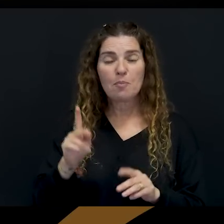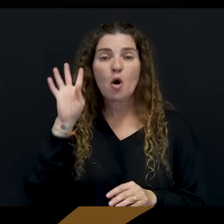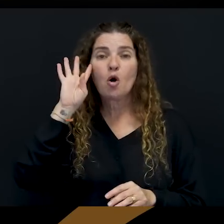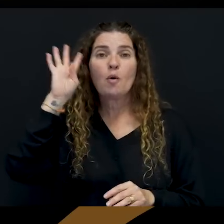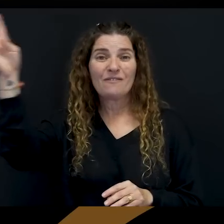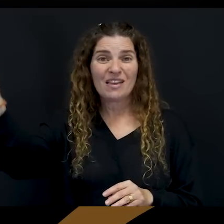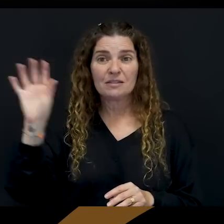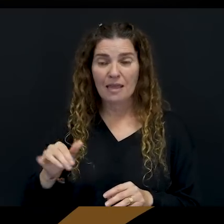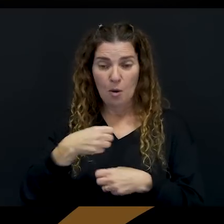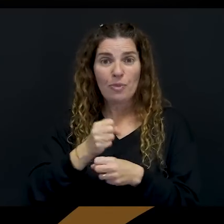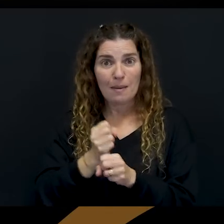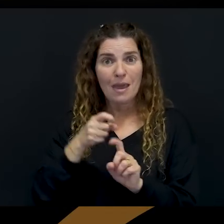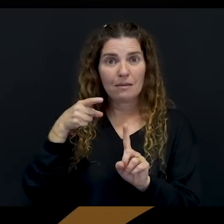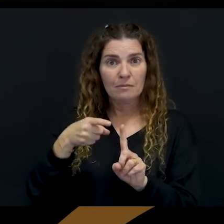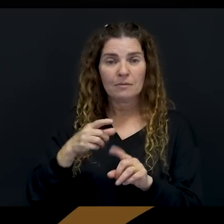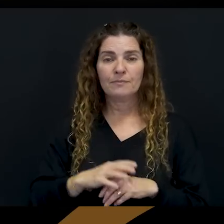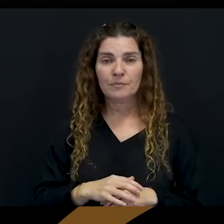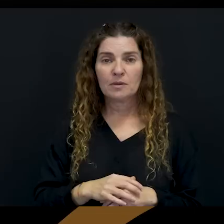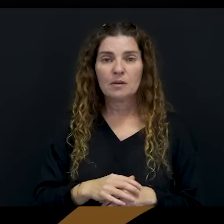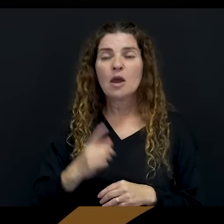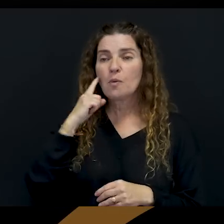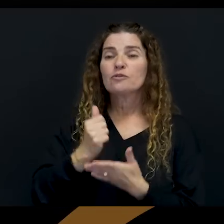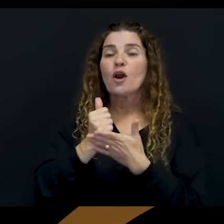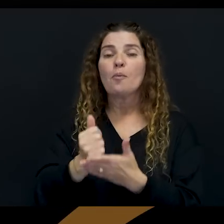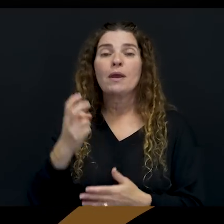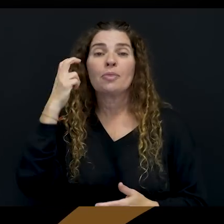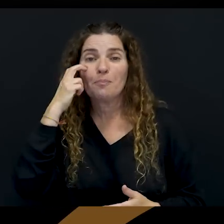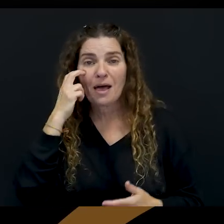it was to help the blind community with public transportation.